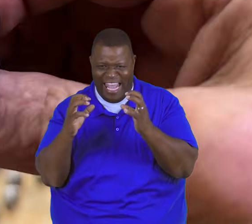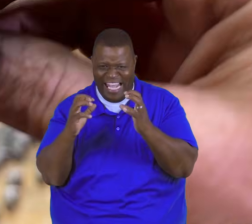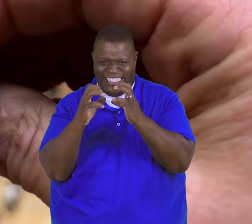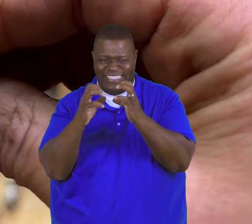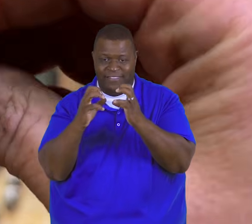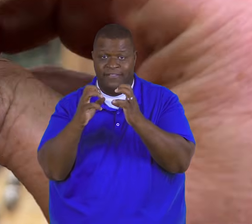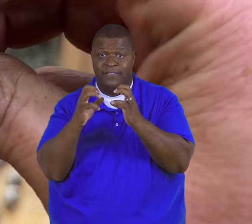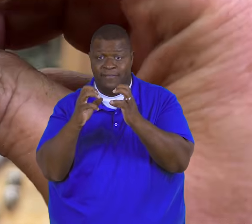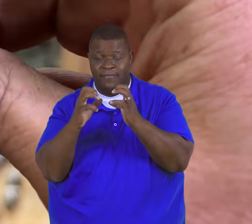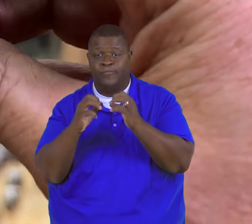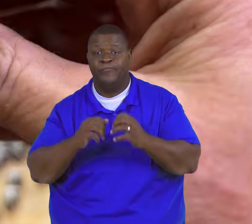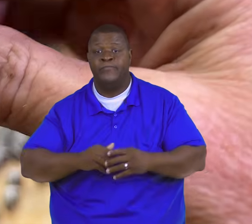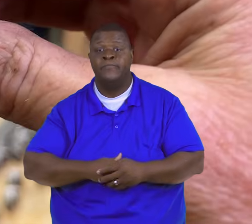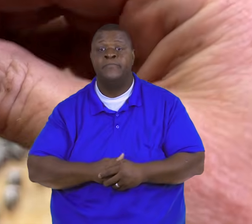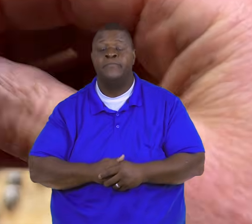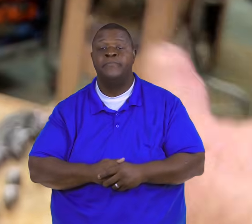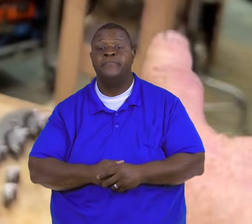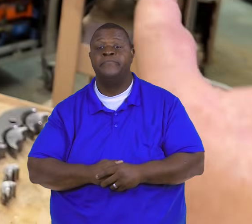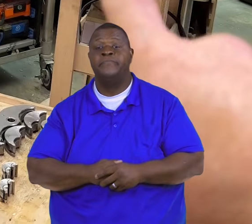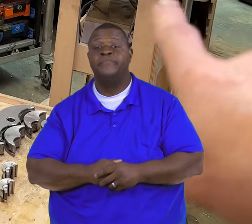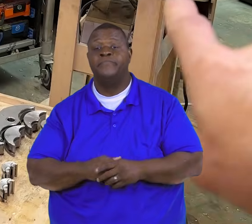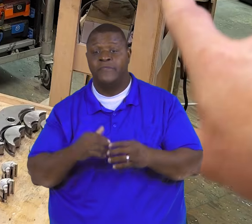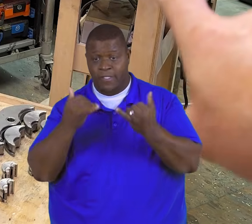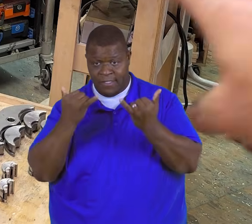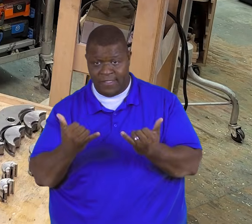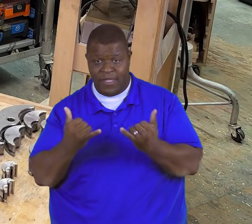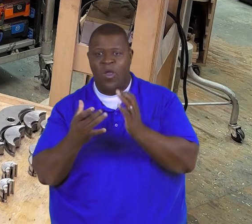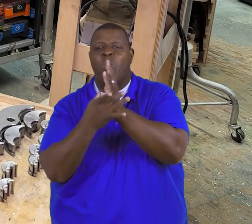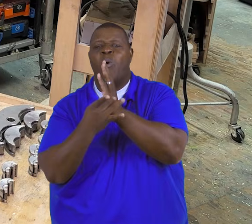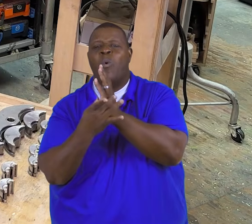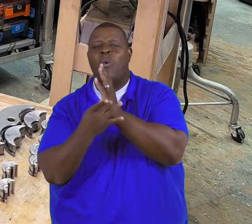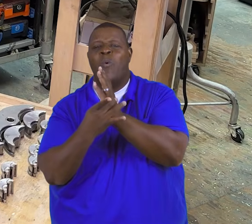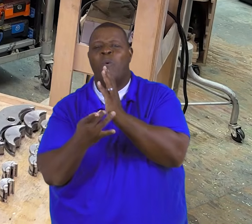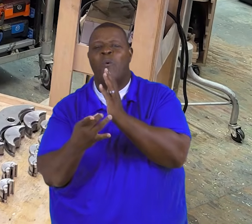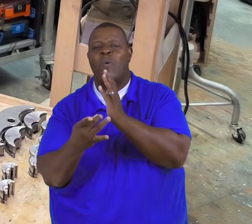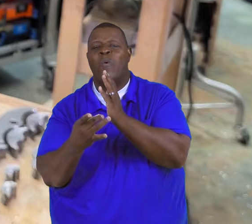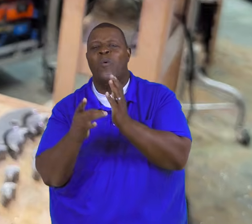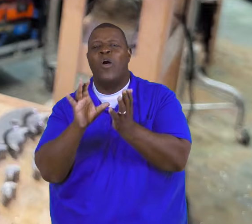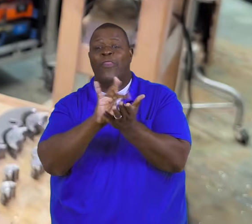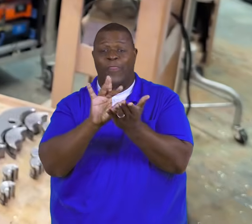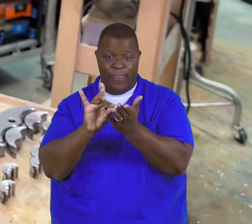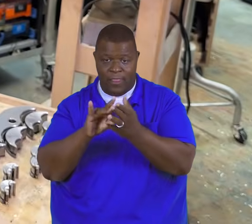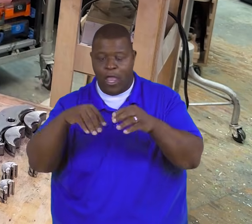by making each of these single jaws a double jaw. Now I'm gonna wash 'em in the parts washer to get rid of all the grease and everything.